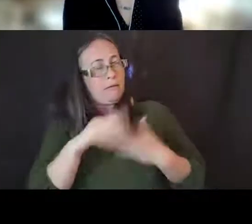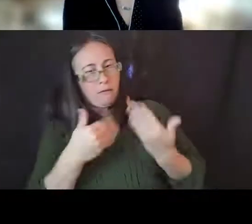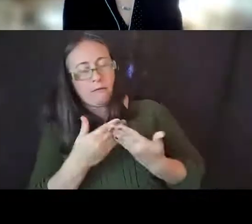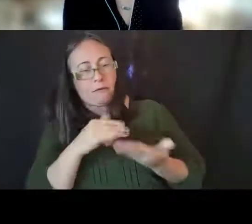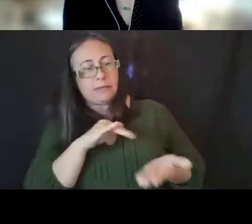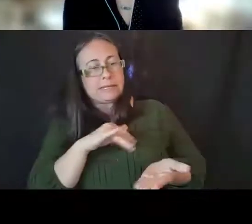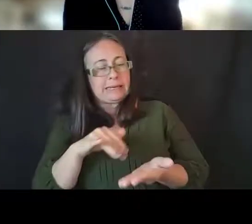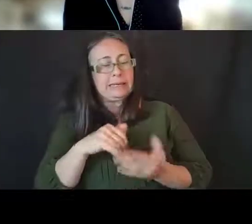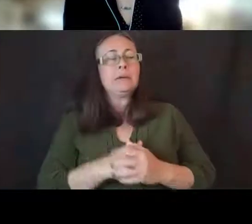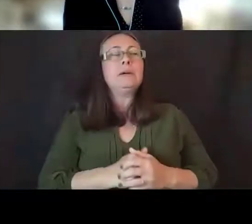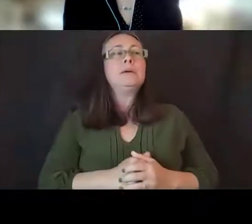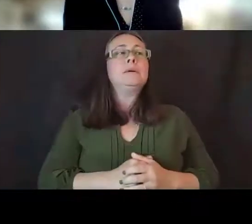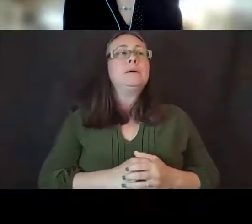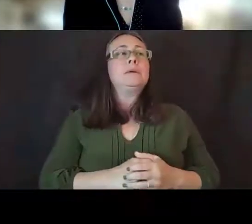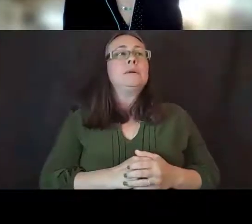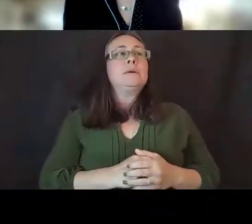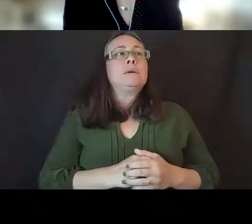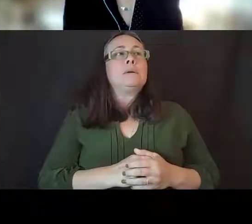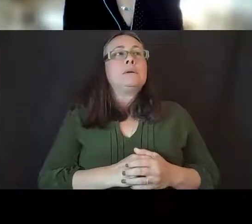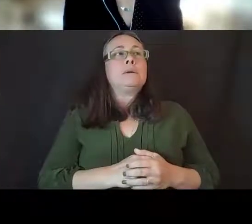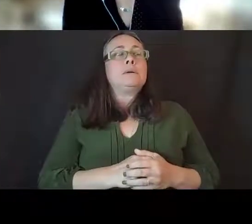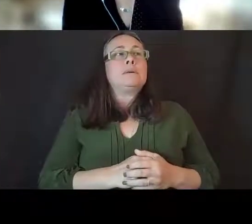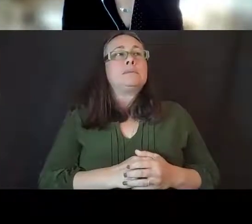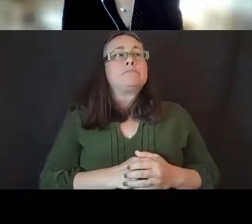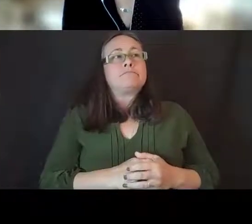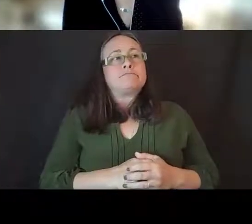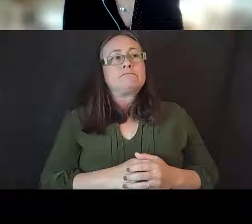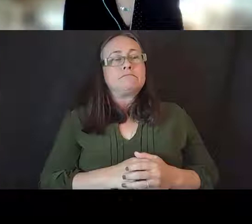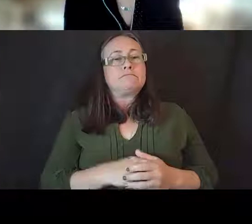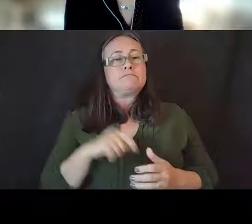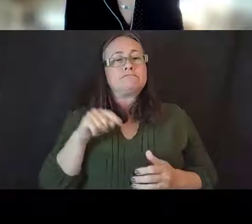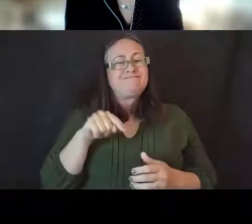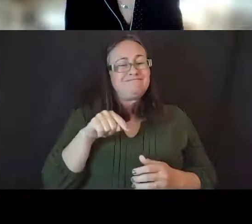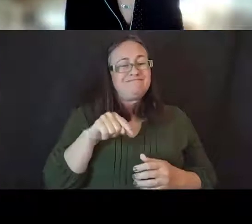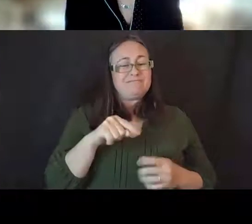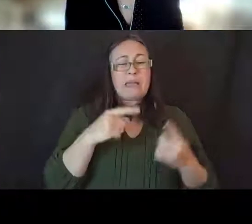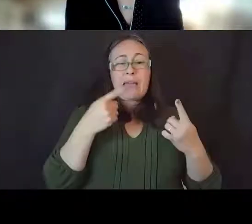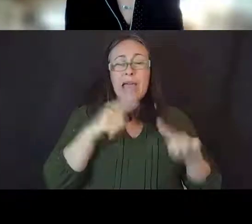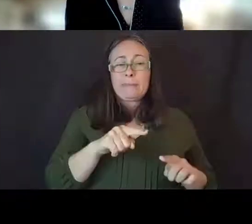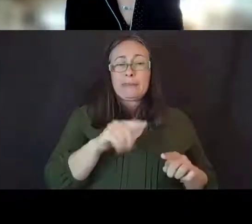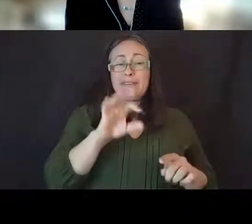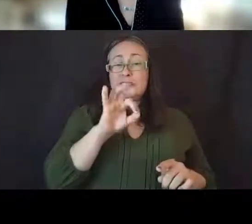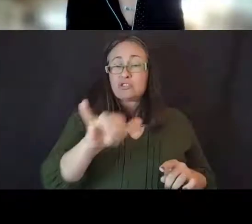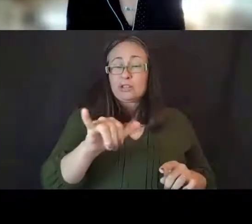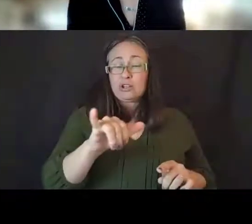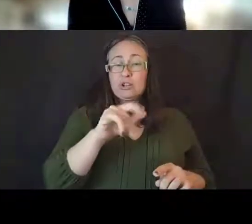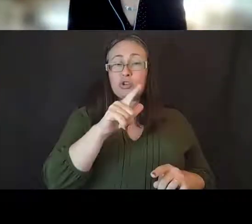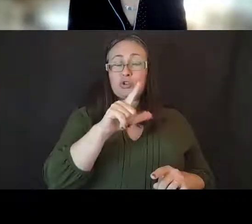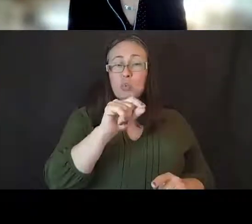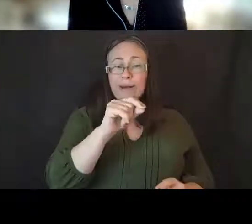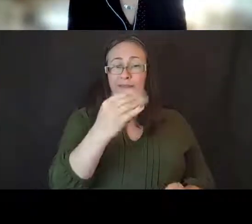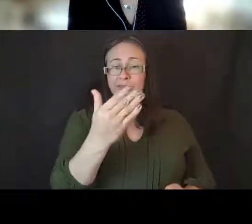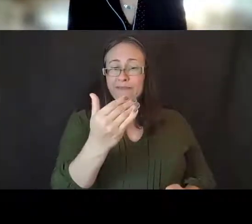And so, as I said, this is over the course of fiscal year 2015. We rolled out policies that require applications